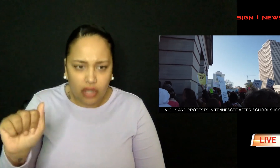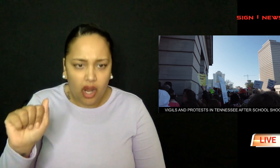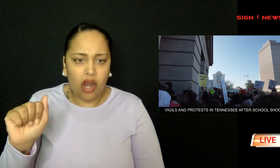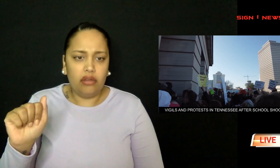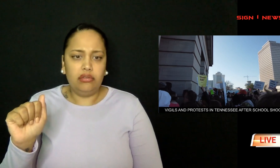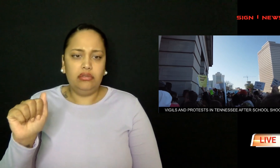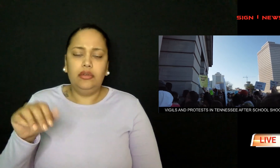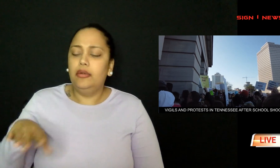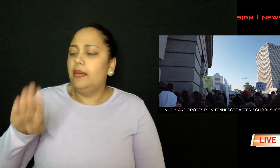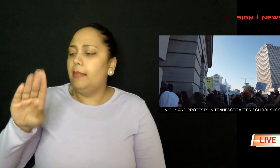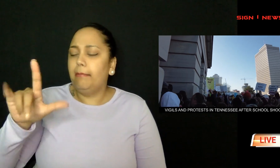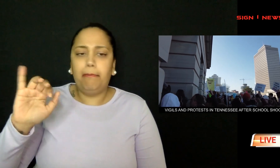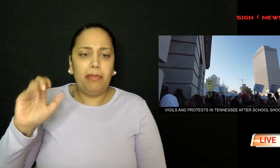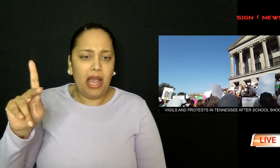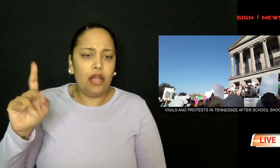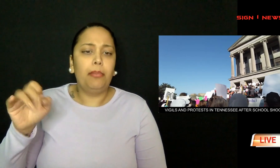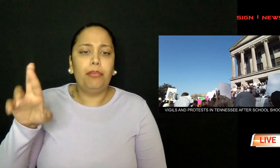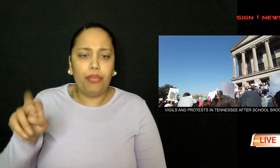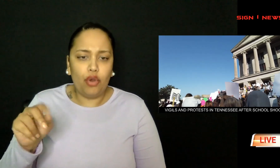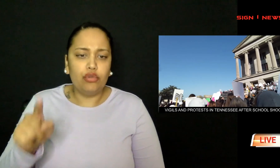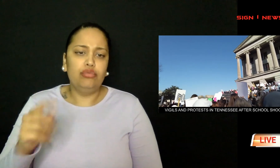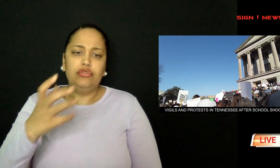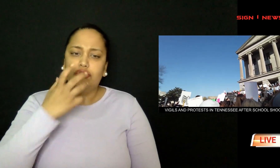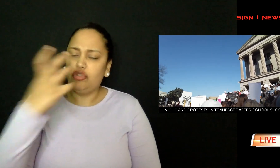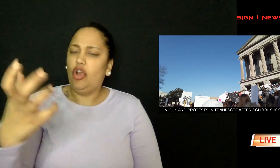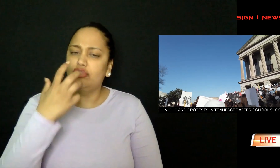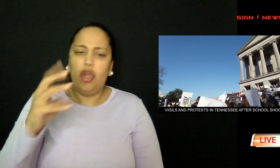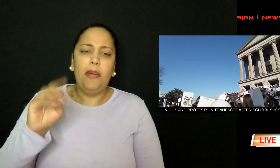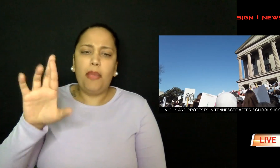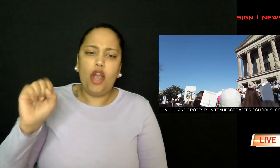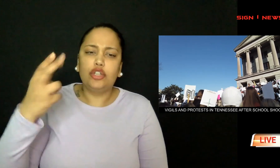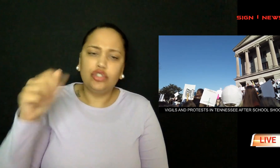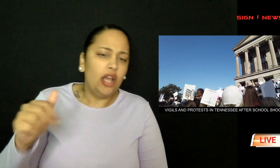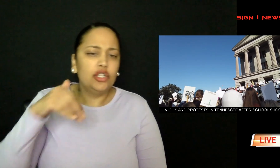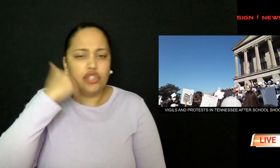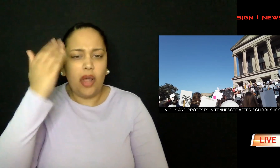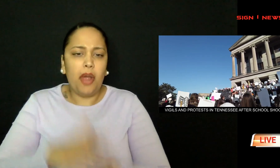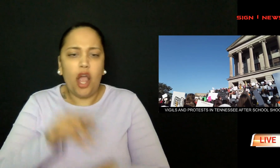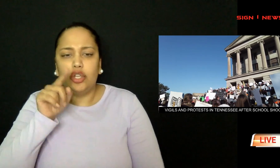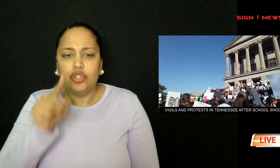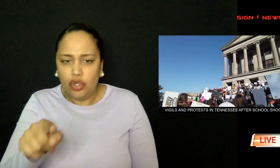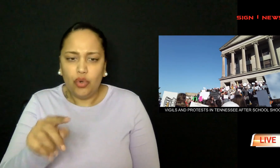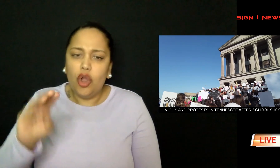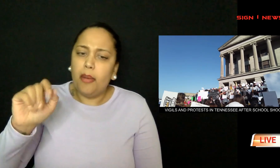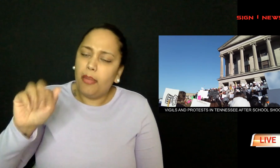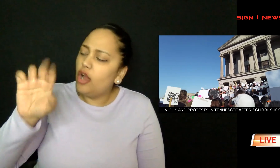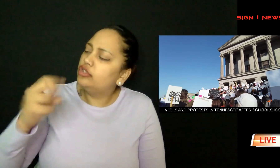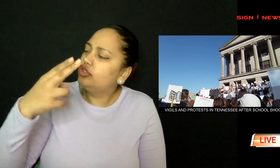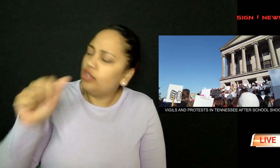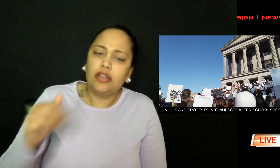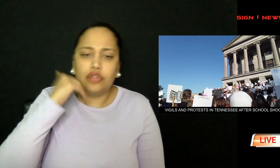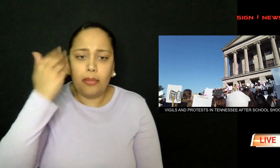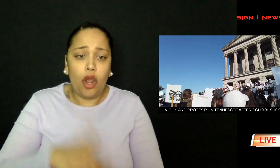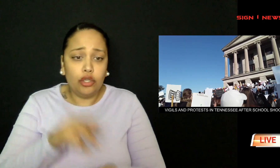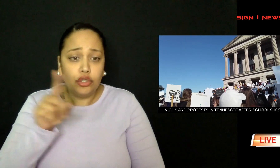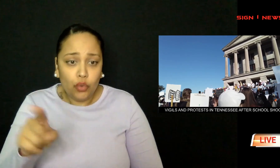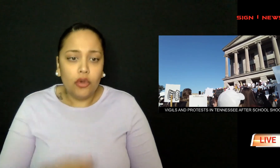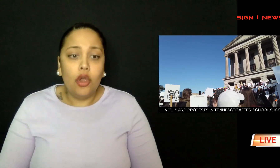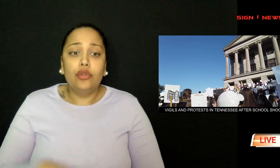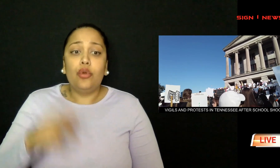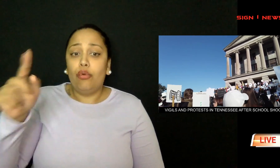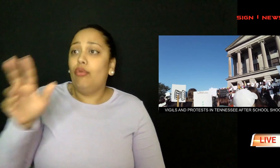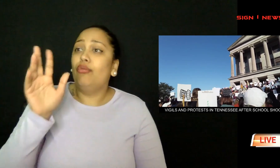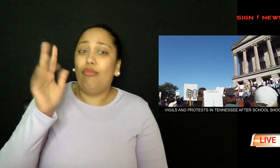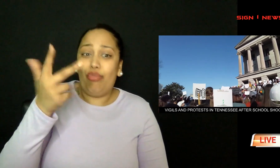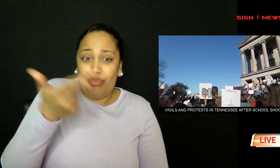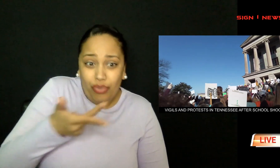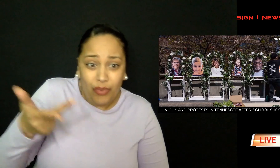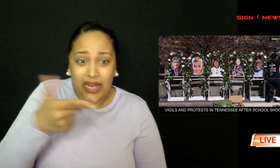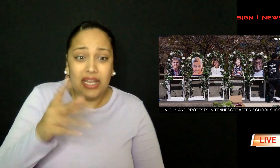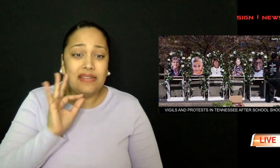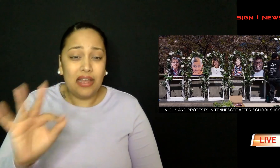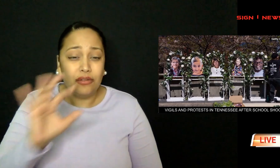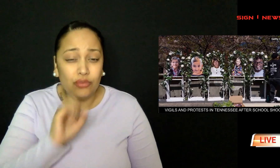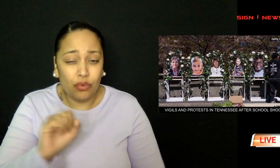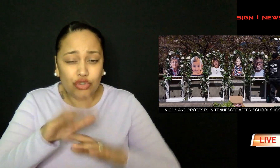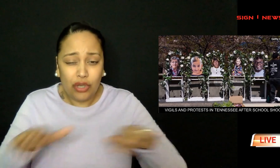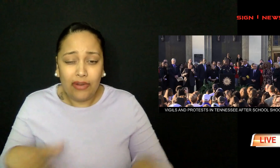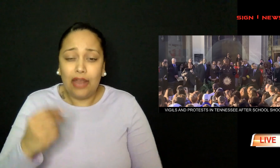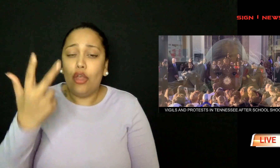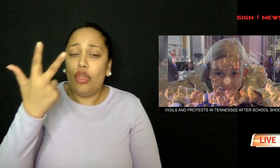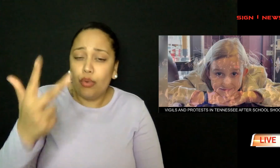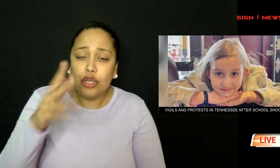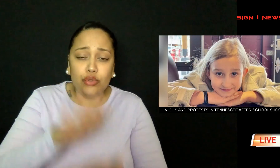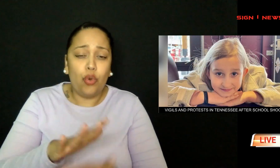and Republican Senator Marsha Blackburn shouting Marsha shame on you Marsha shame on you three